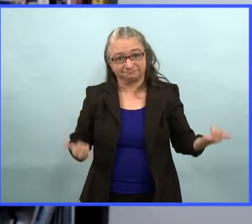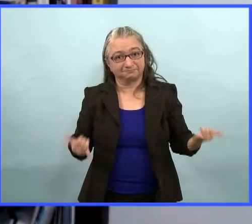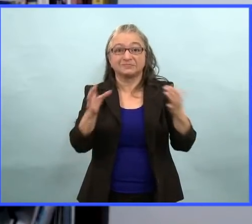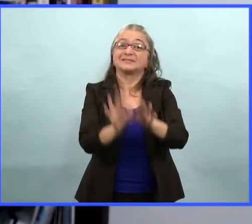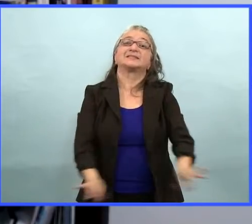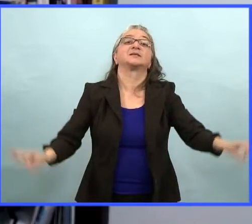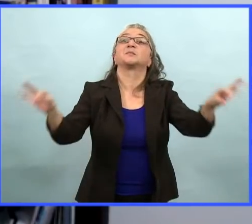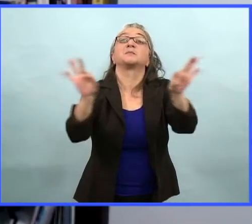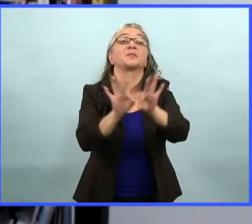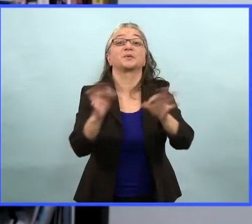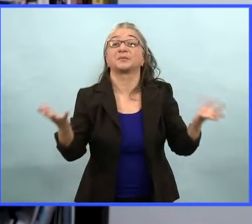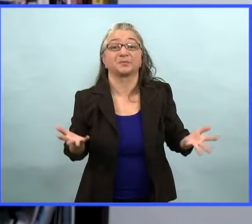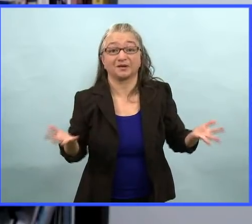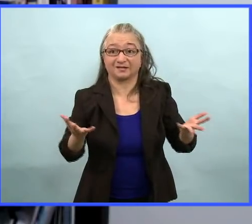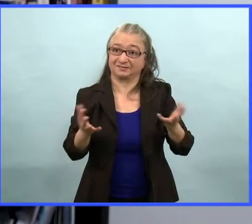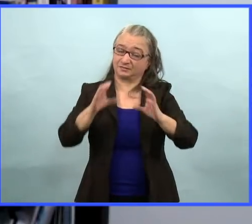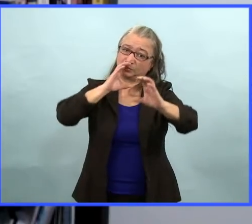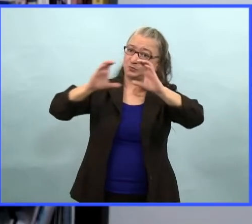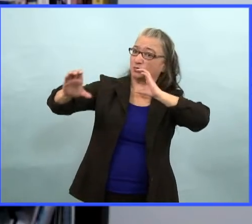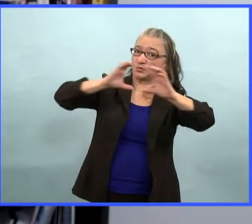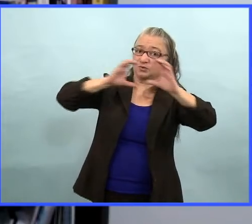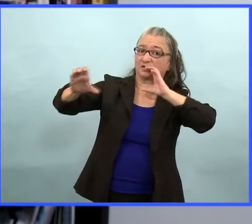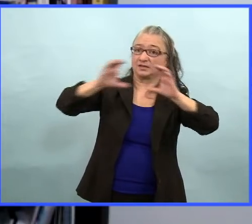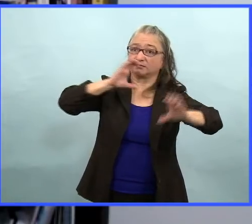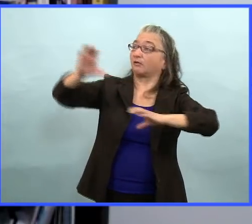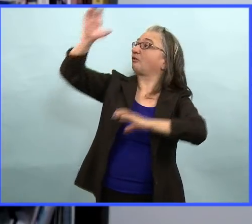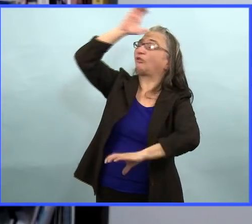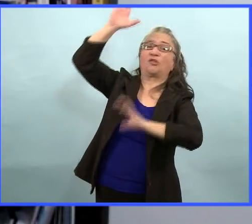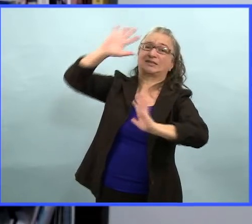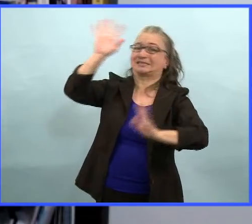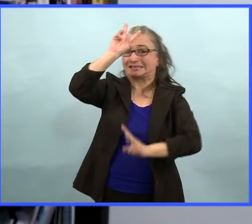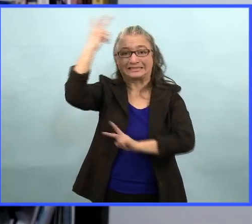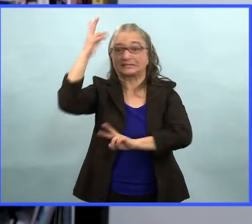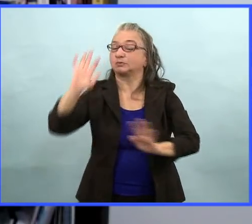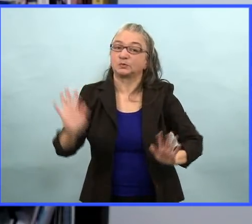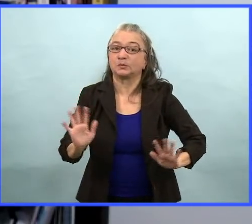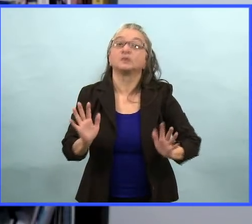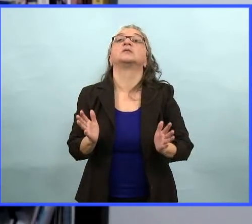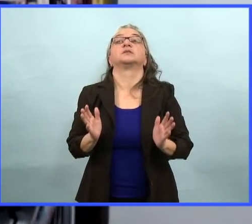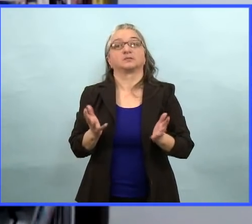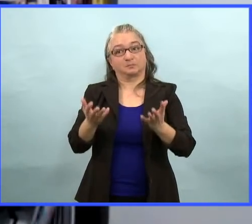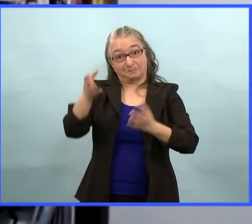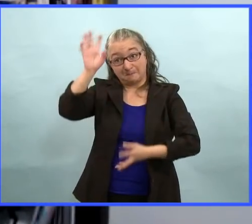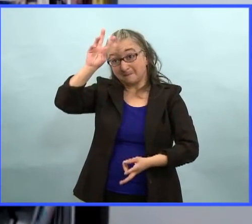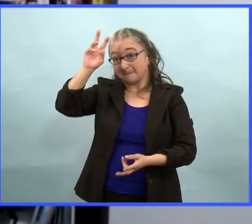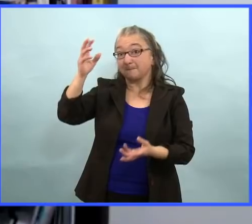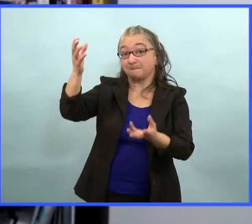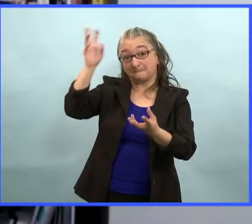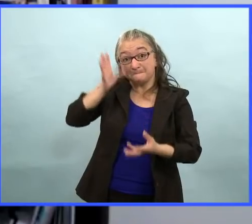about why some groups are recommended to get the vaccine while others may not be